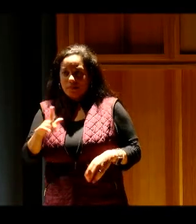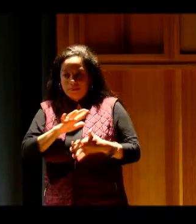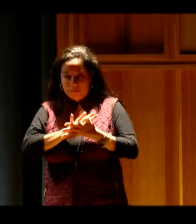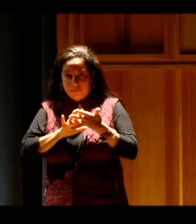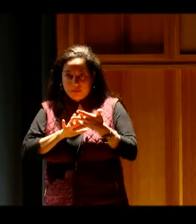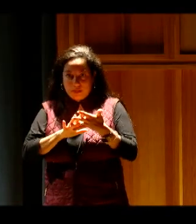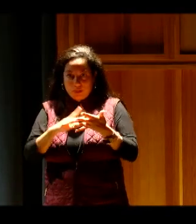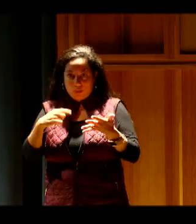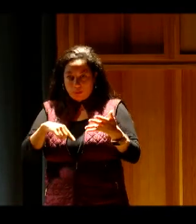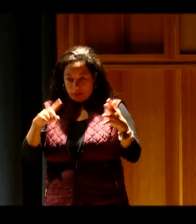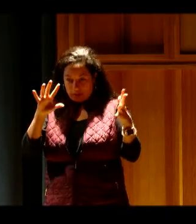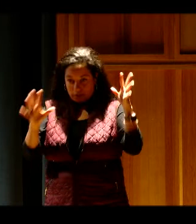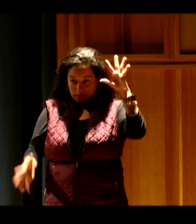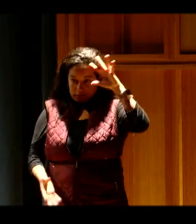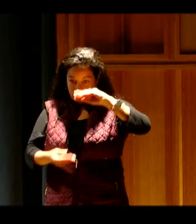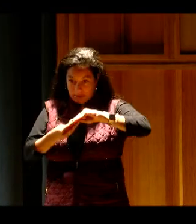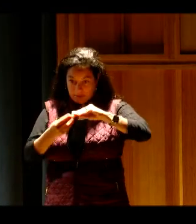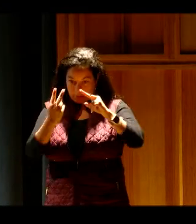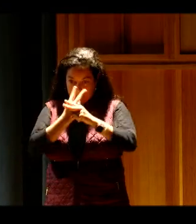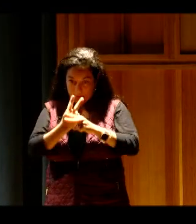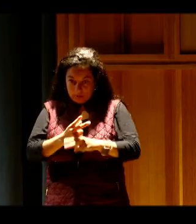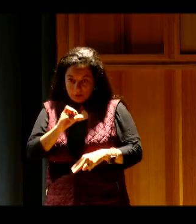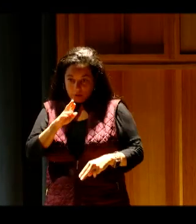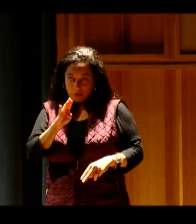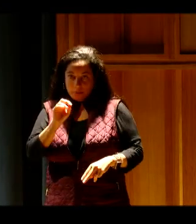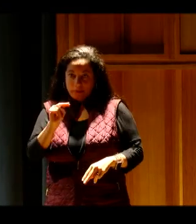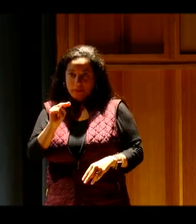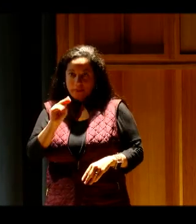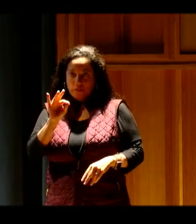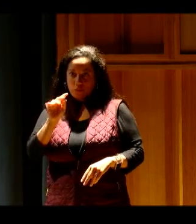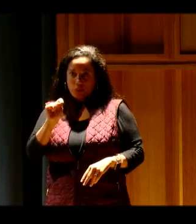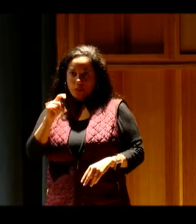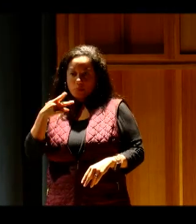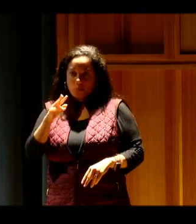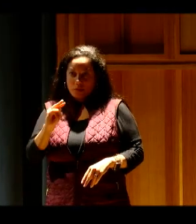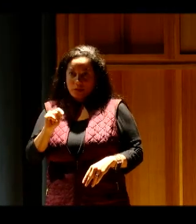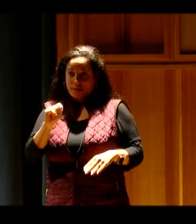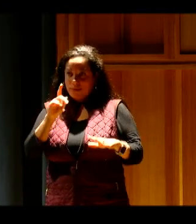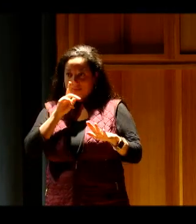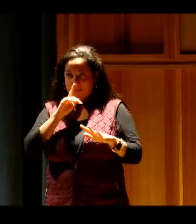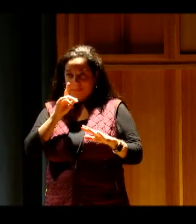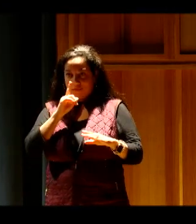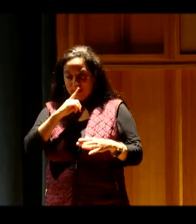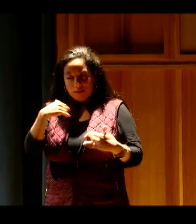we created a carbon footprint of the music industry and it has been prodigiously helpful.